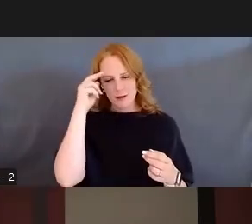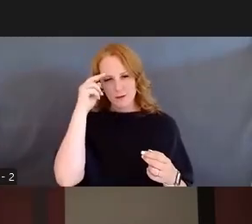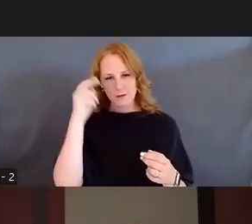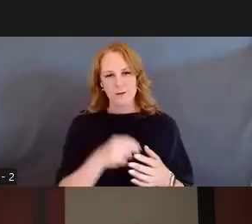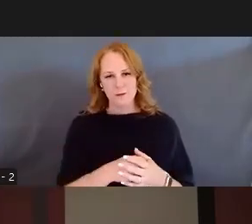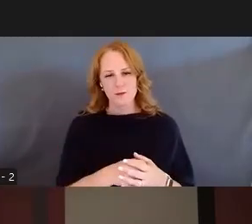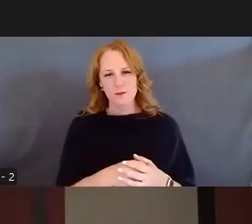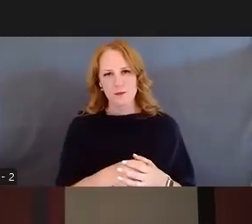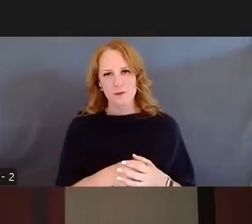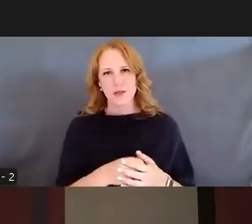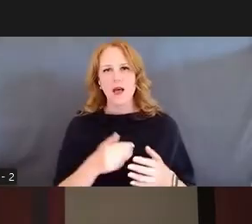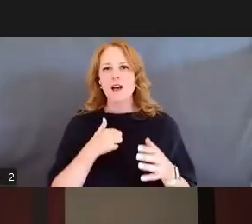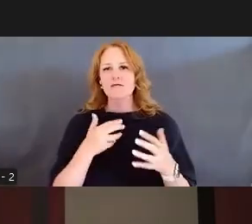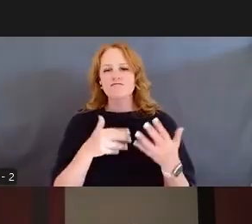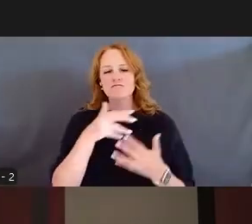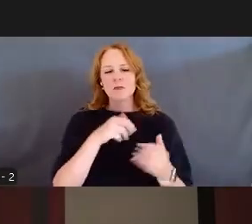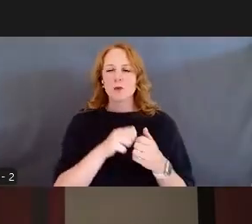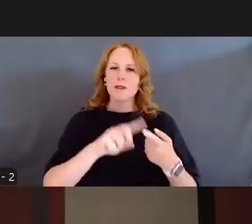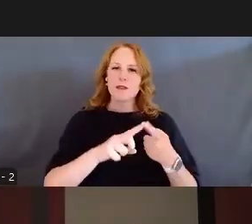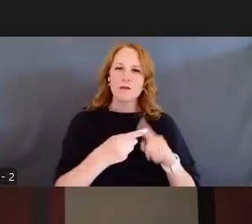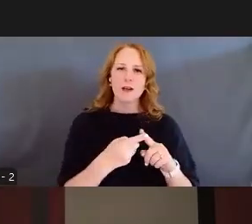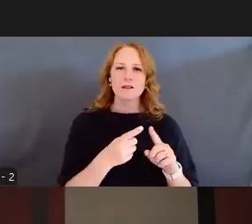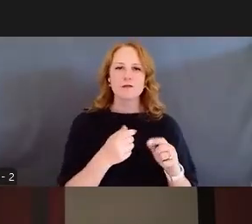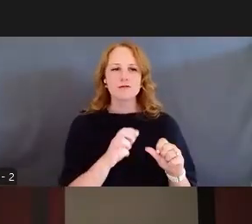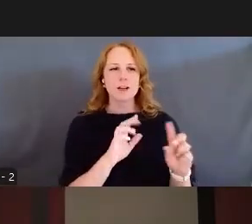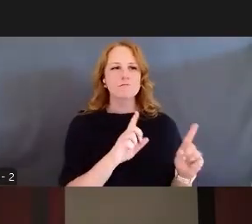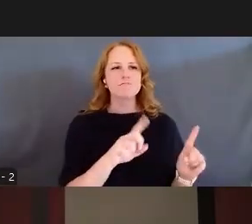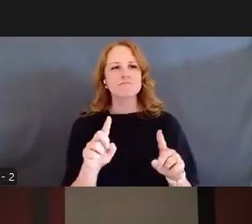friends. We go We go to try different Me and my friends will go try different restaurants and we